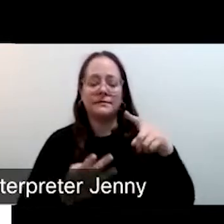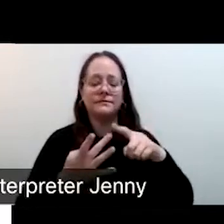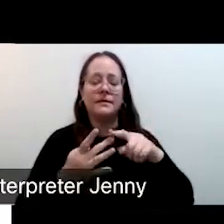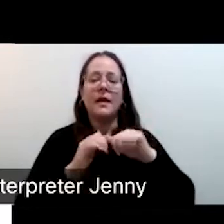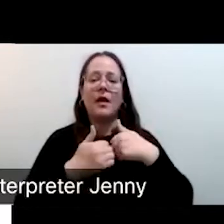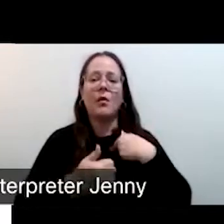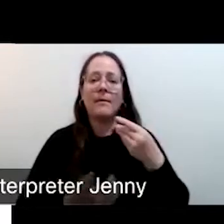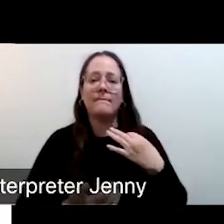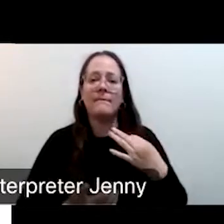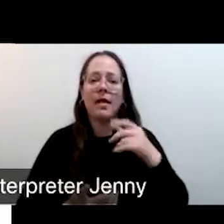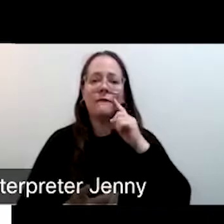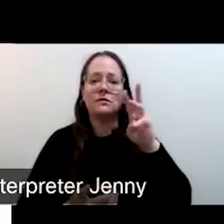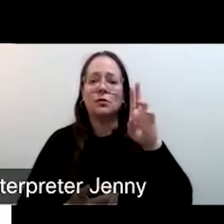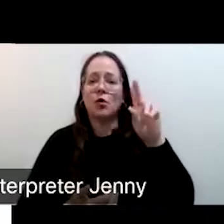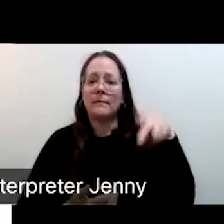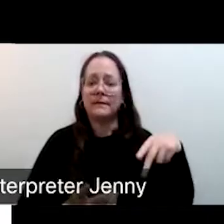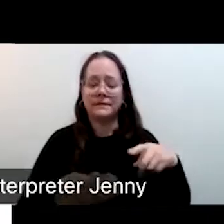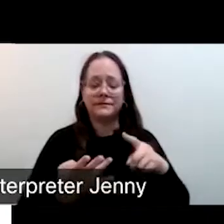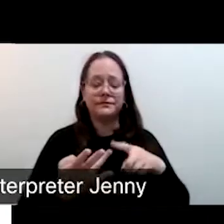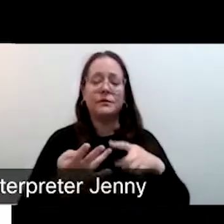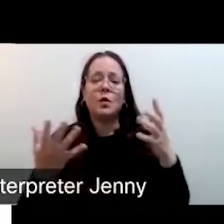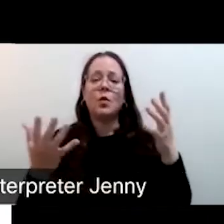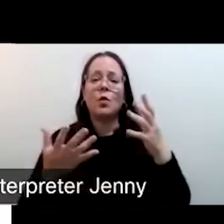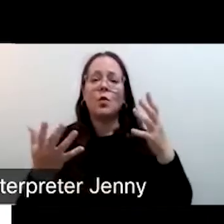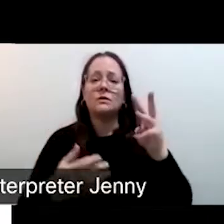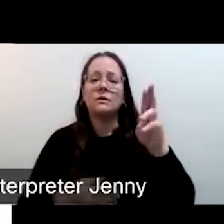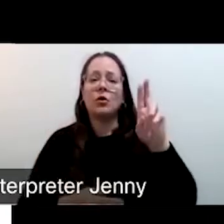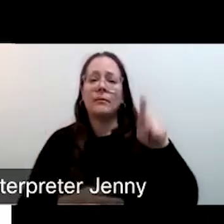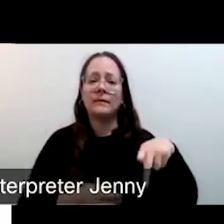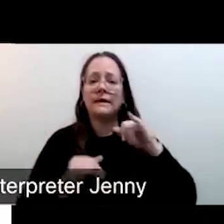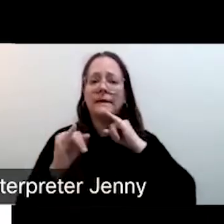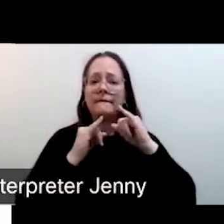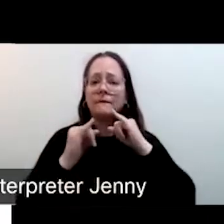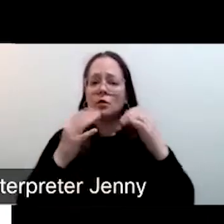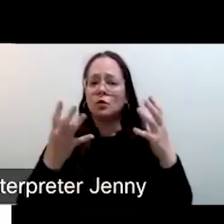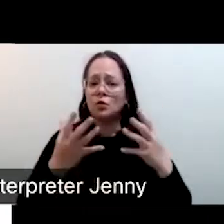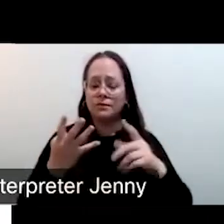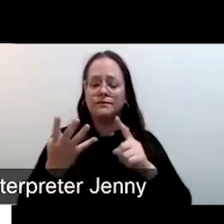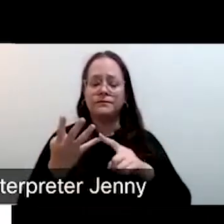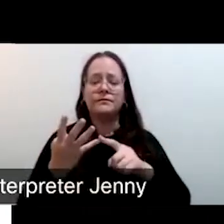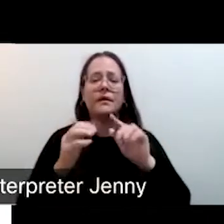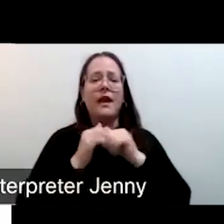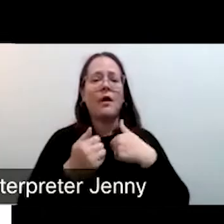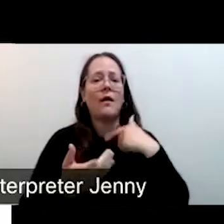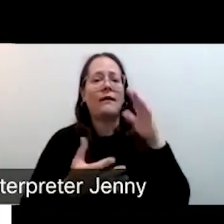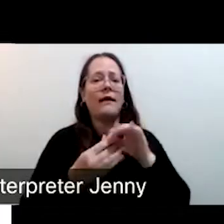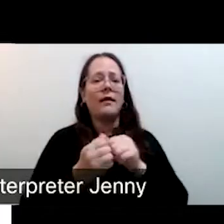“What’s the WRP Informational Interview?,” and “How Do I Connect with Jobs as a WRP Participant?”